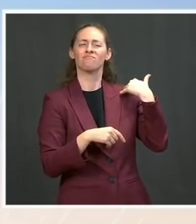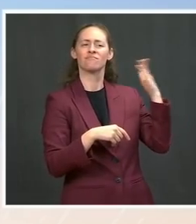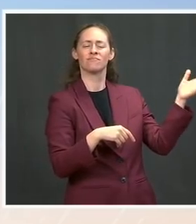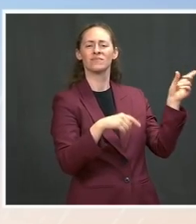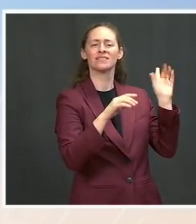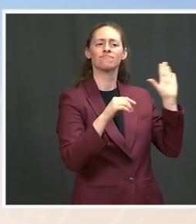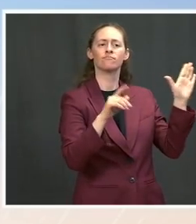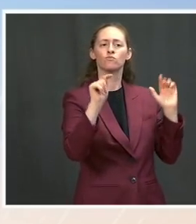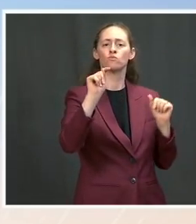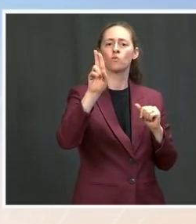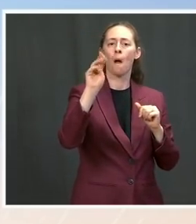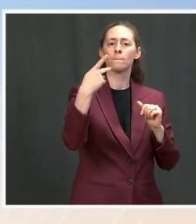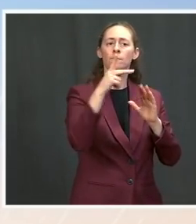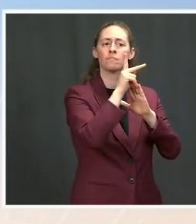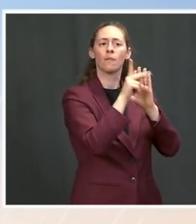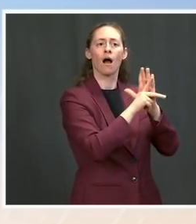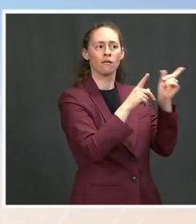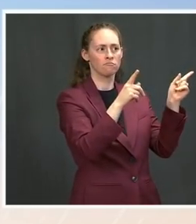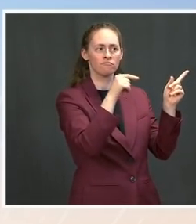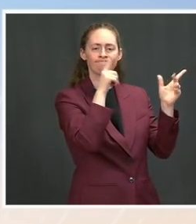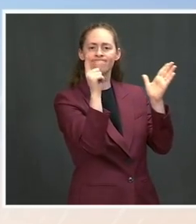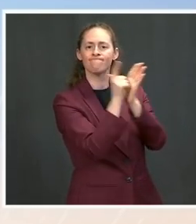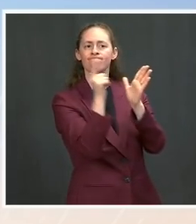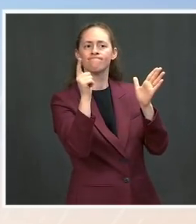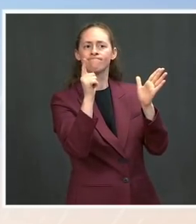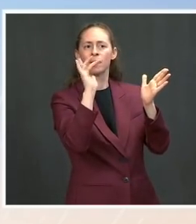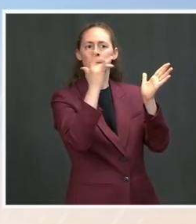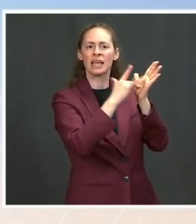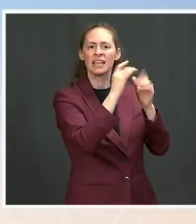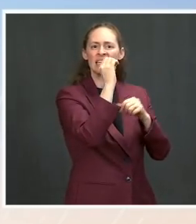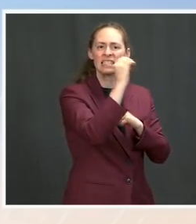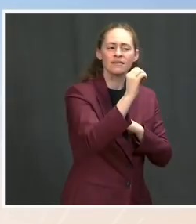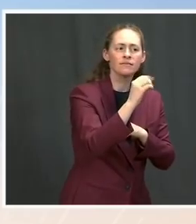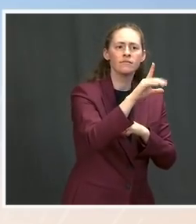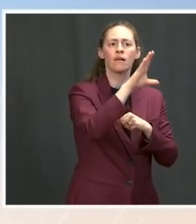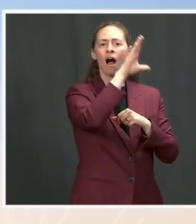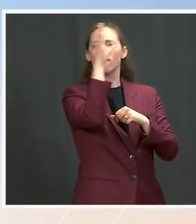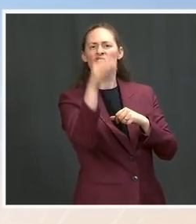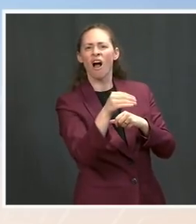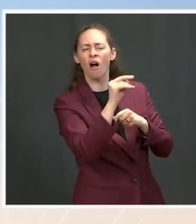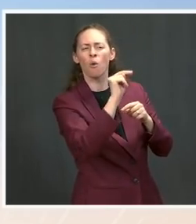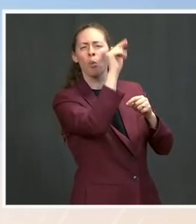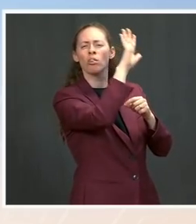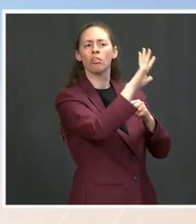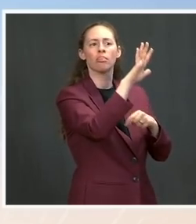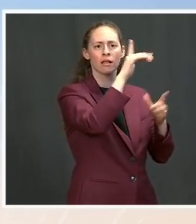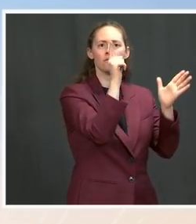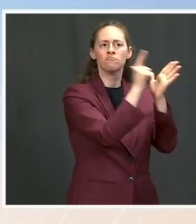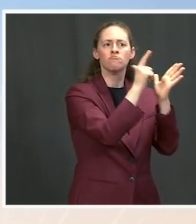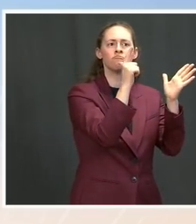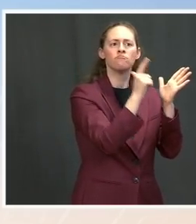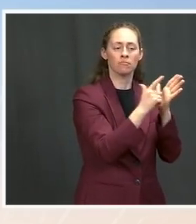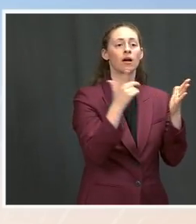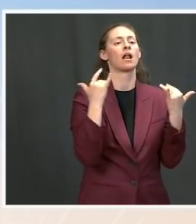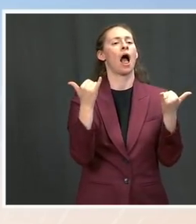from the Middle East and from Africa. We're constantly updating those numbers, but I'll see if there's a number to update you on. The Press: And then, on what Jeff Zients